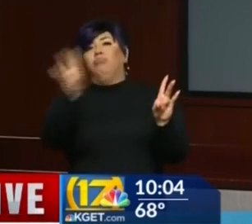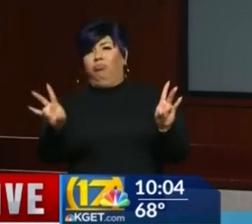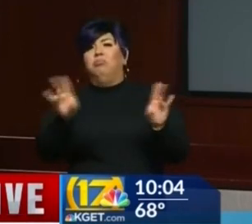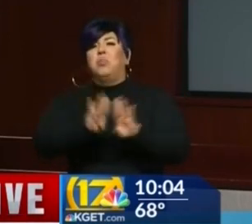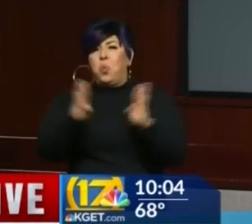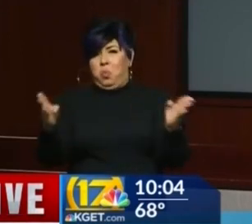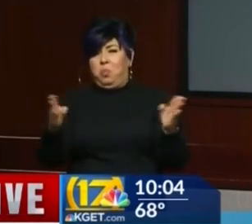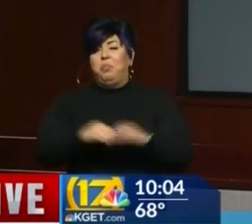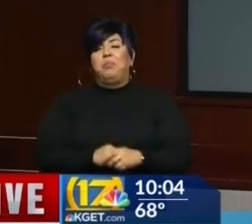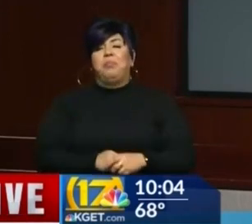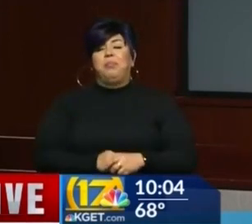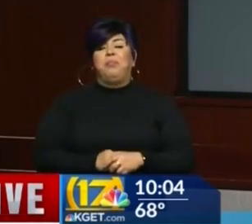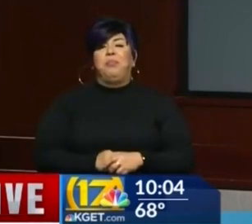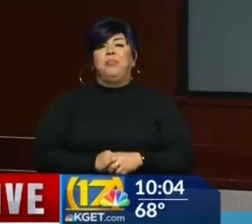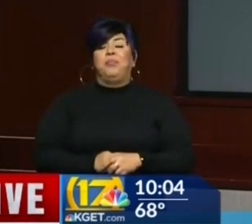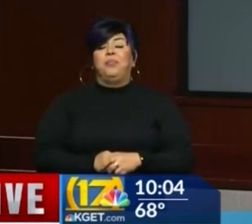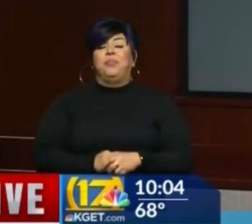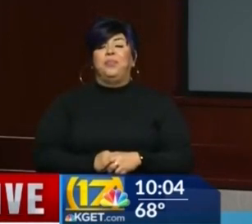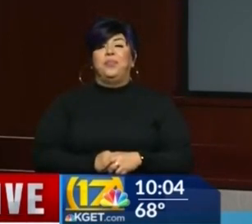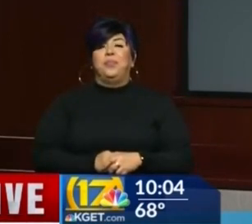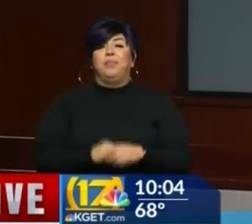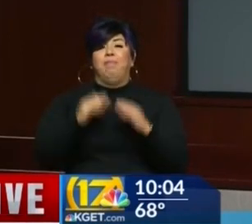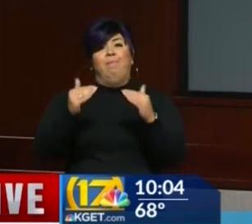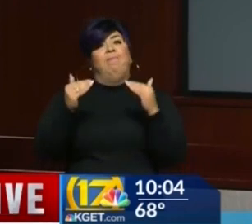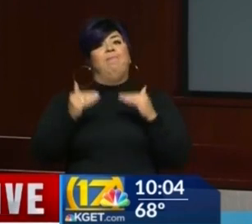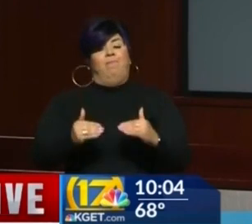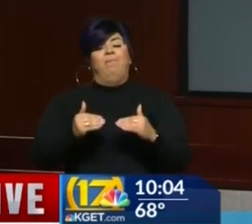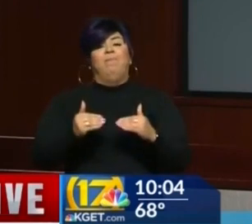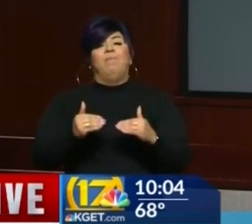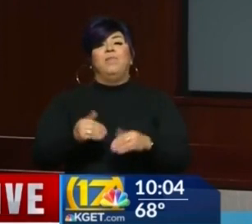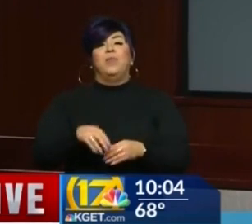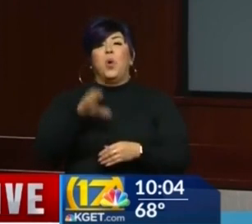LOCATION AT 3611 AND THE HOURS OF OPERATION ARE